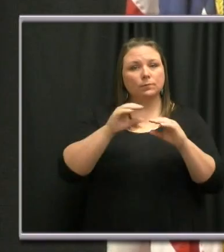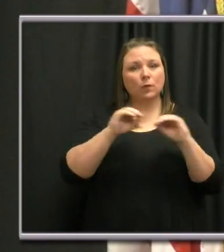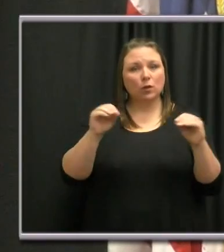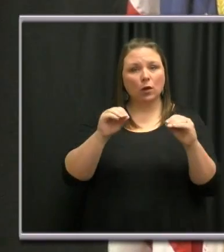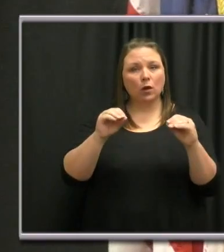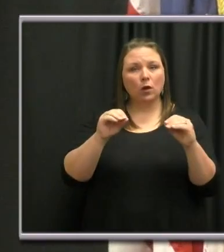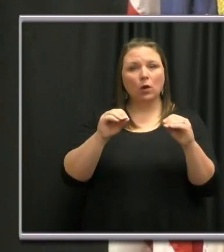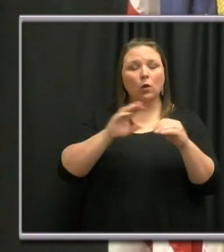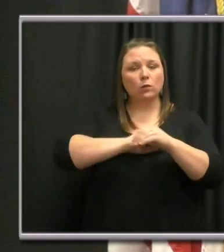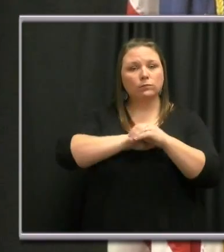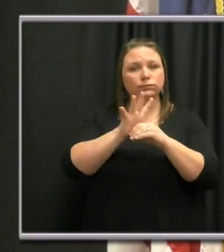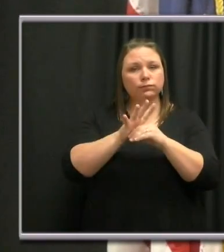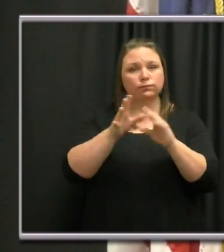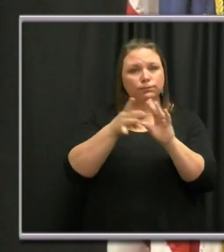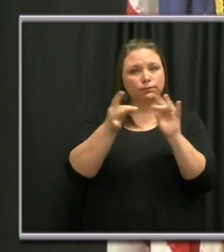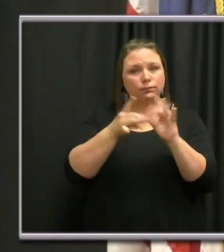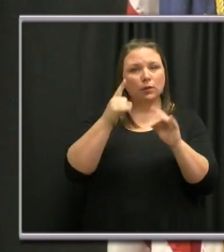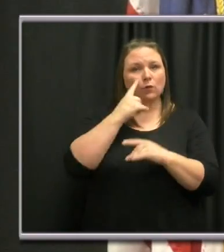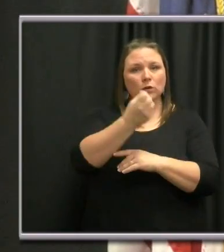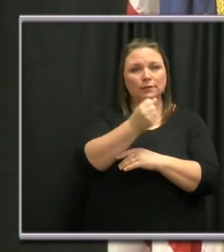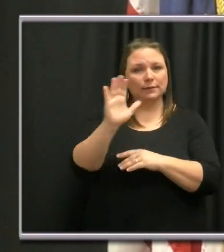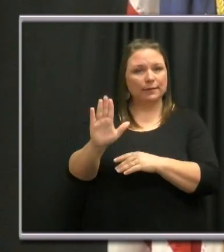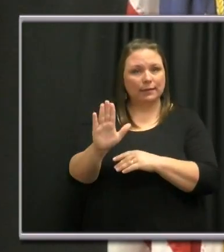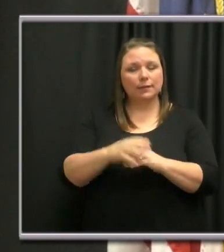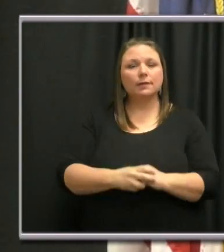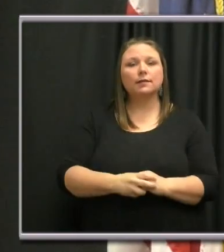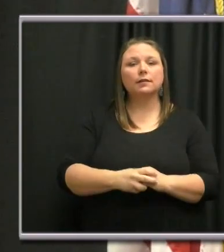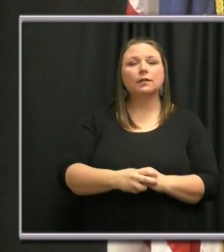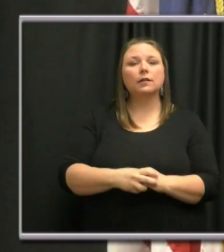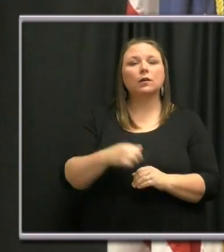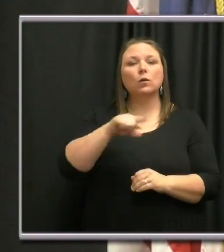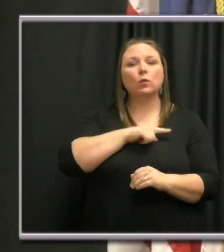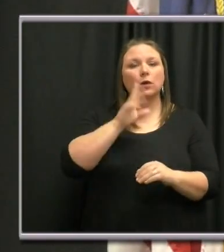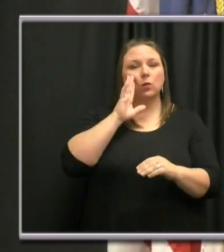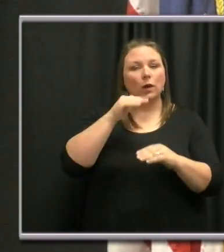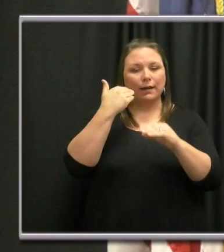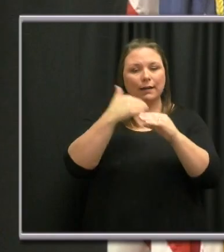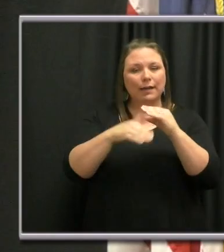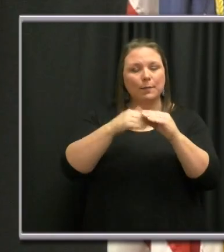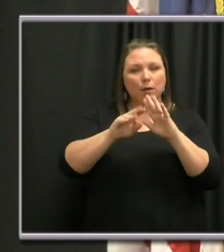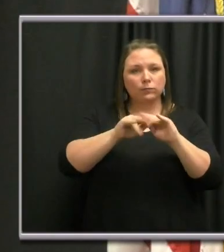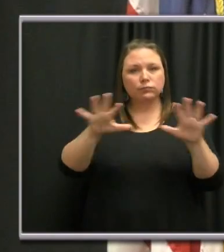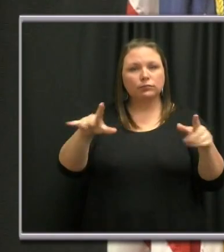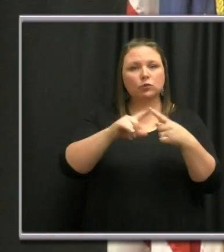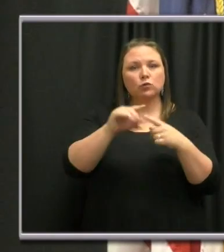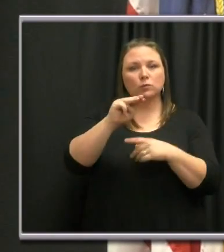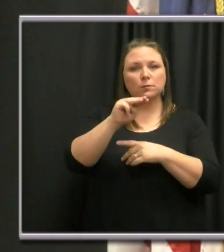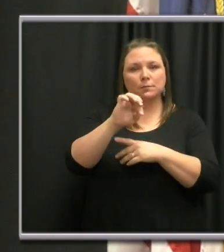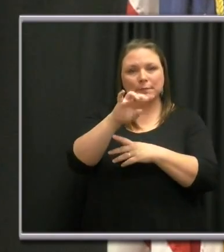QUESTIONS WE HAD THIS MORNING. THERE ARE NO SCHEDULED COVER NINETEEN PRESS BRIEFINGS THIS